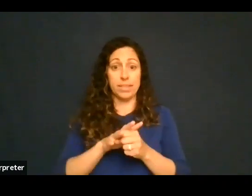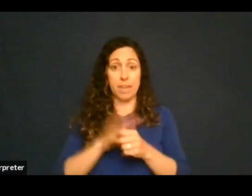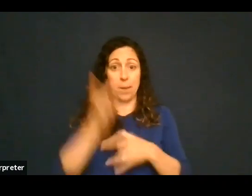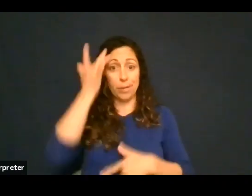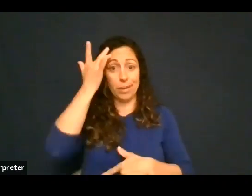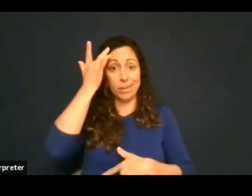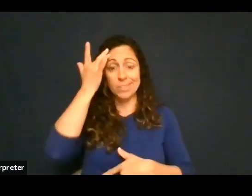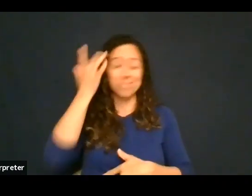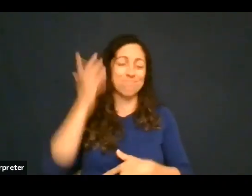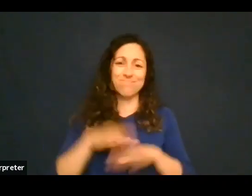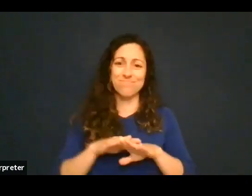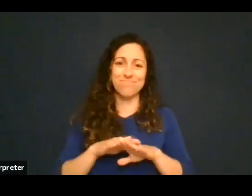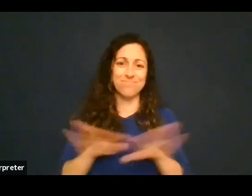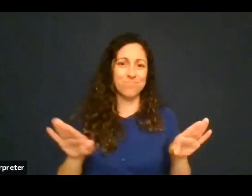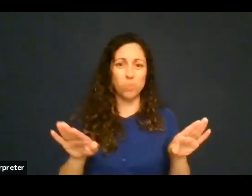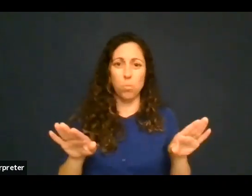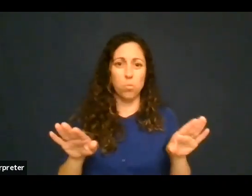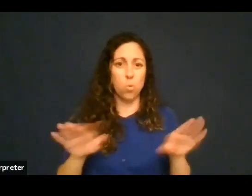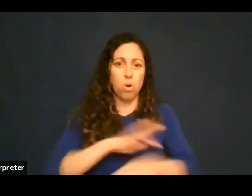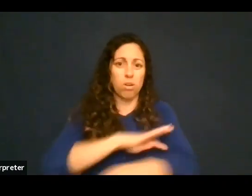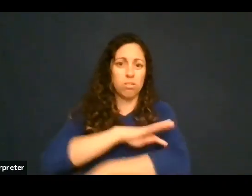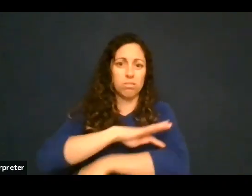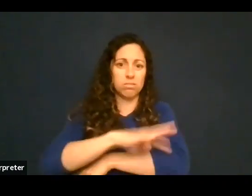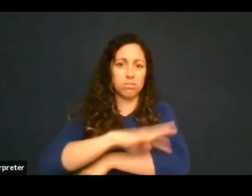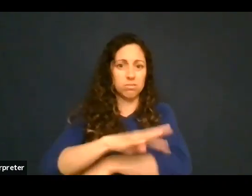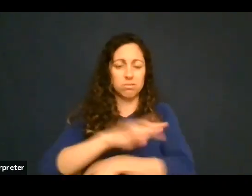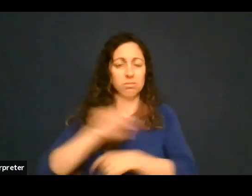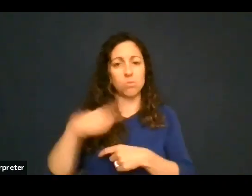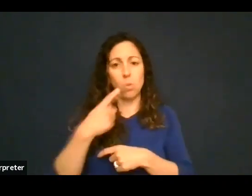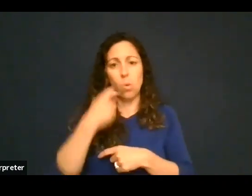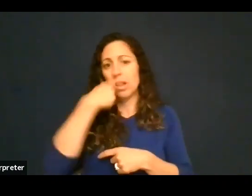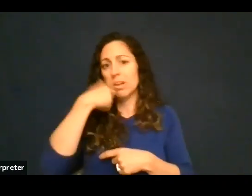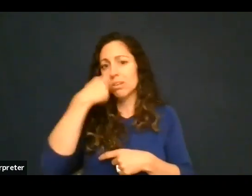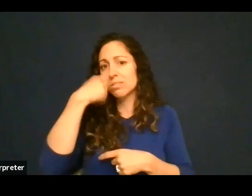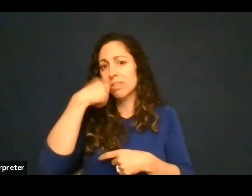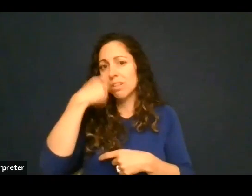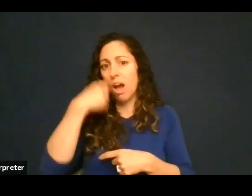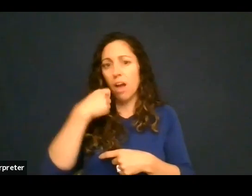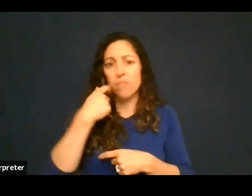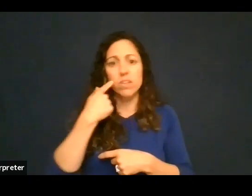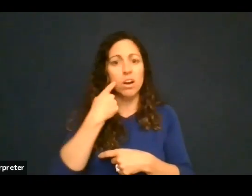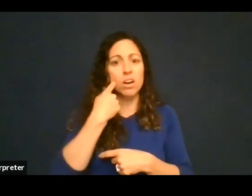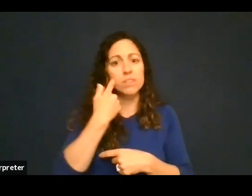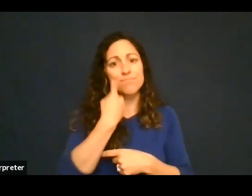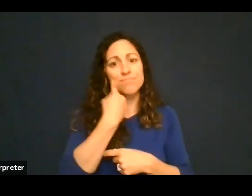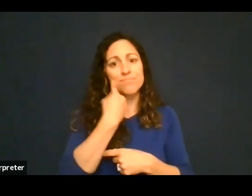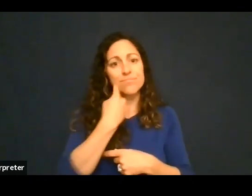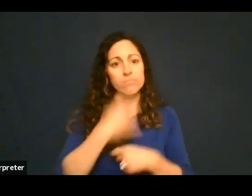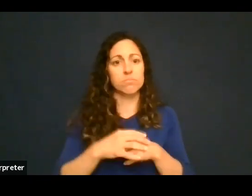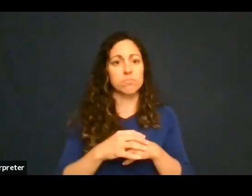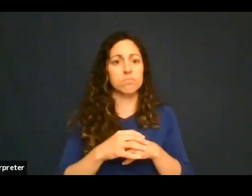swabs and buccal collection. Actually, it works great. And the patients love it, because they don't